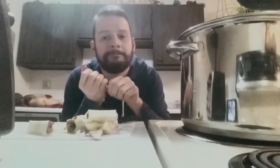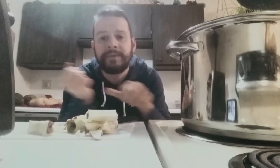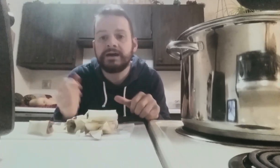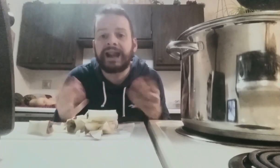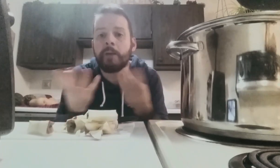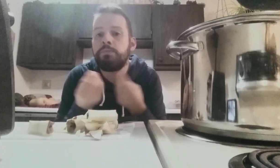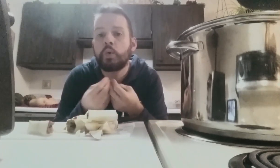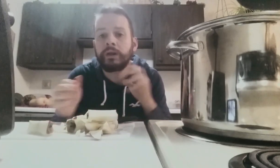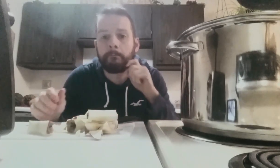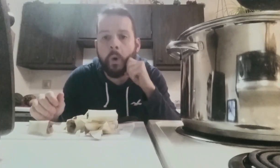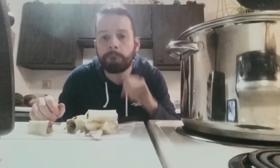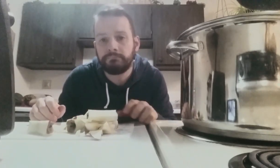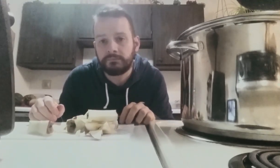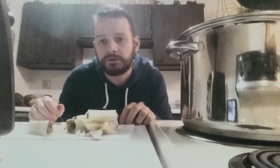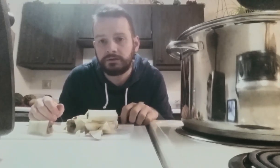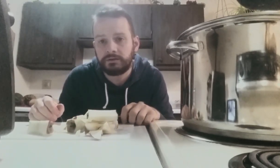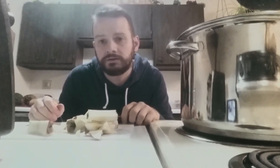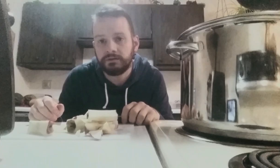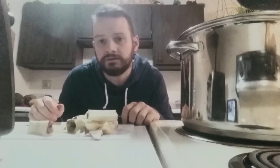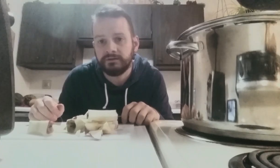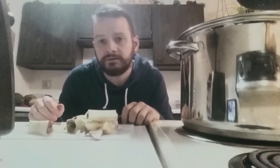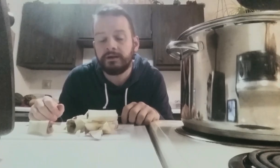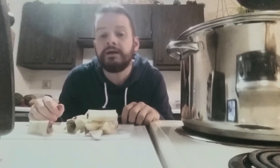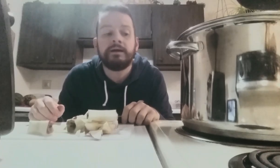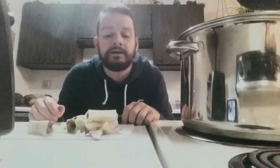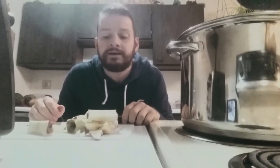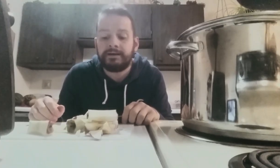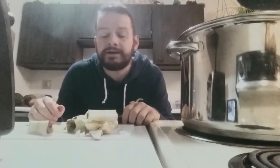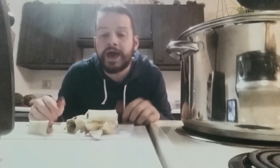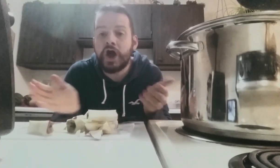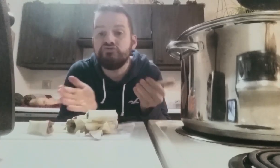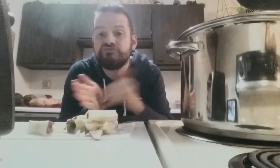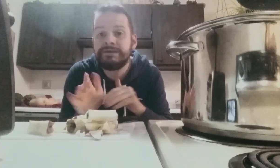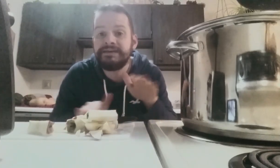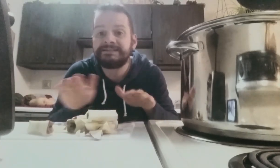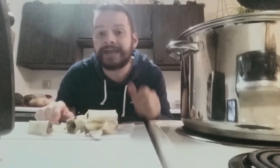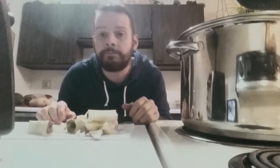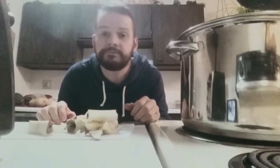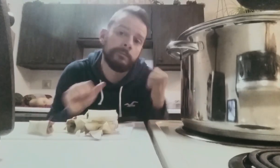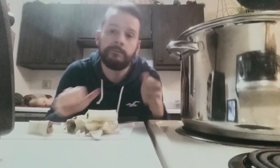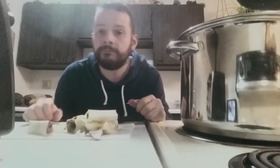[REPEATING IN FRENCH] Repeat steps...